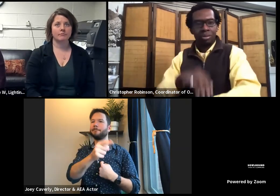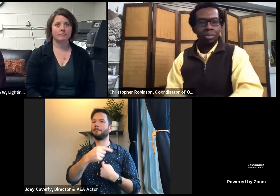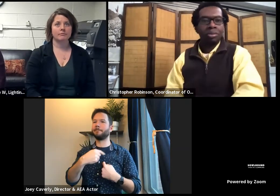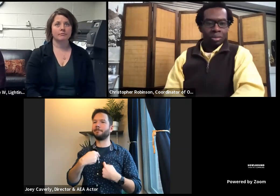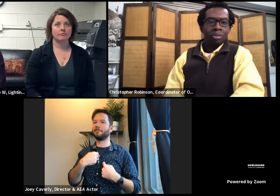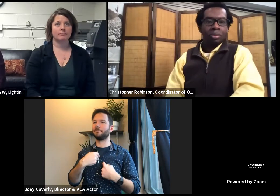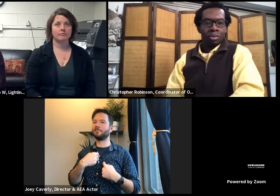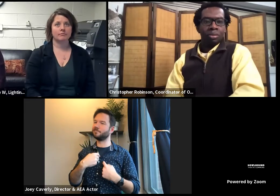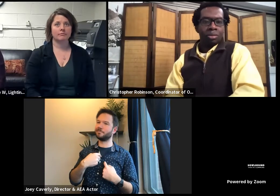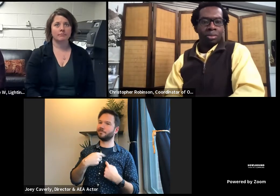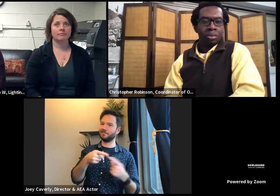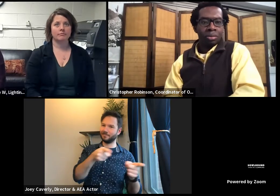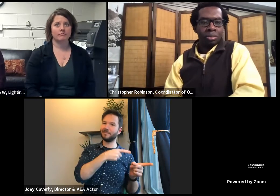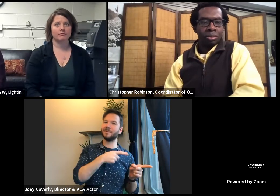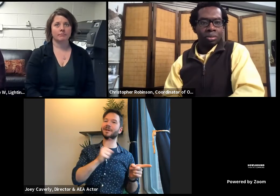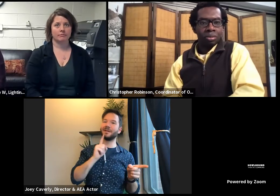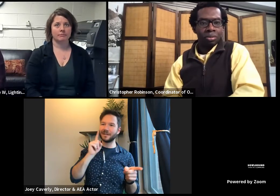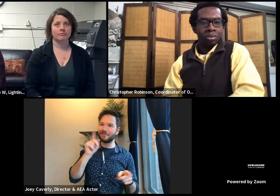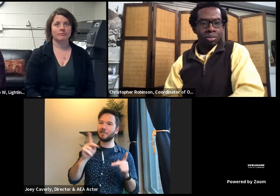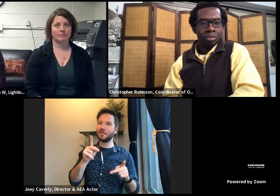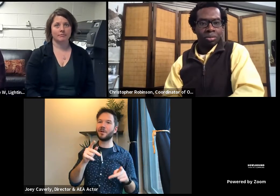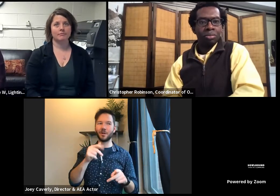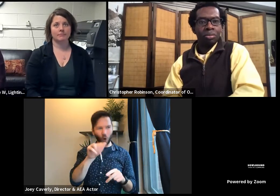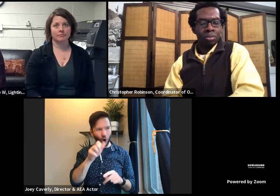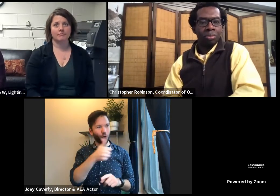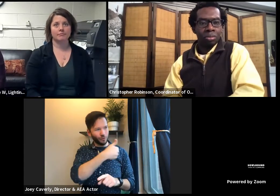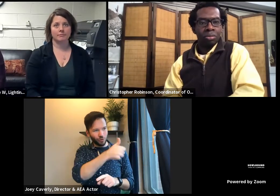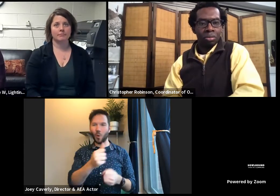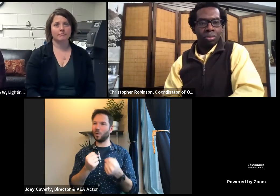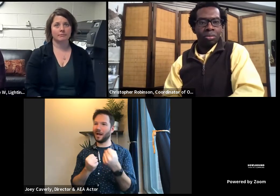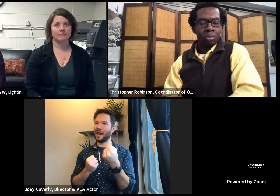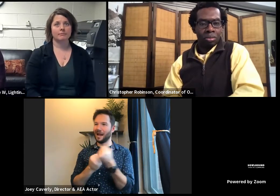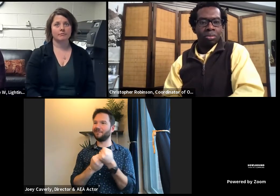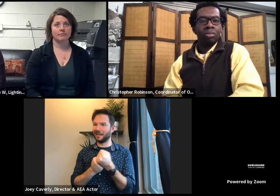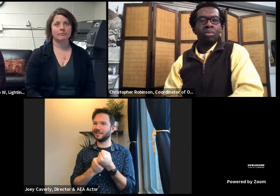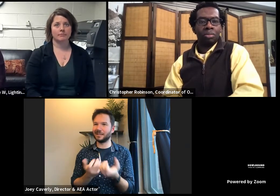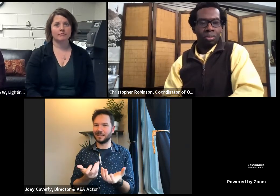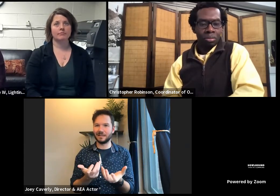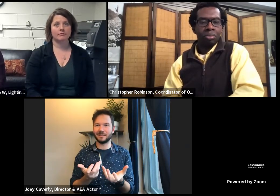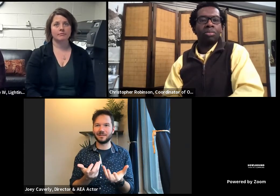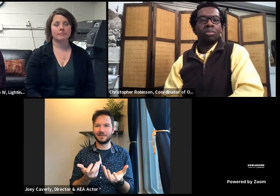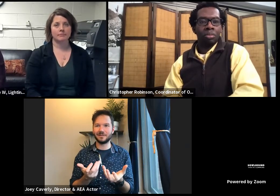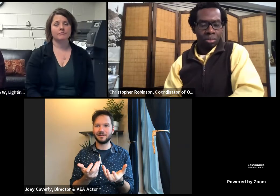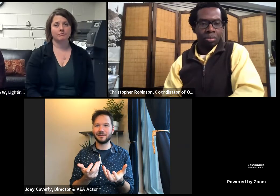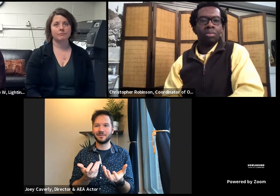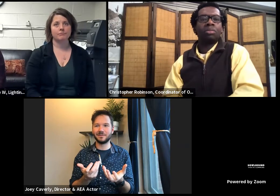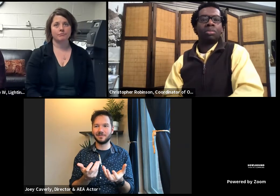and sort of replacing them as an advocate who speaks for the oppressed.